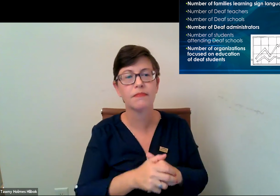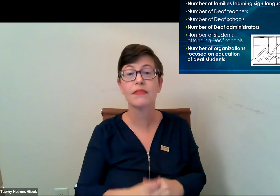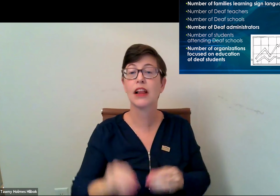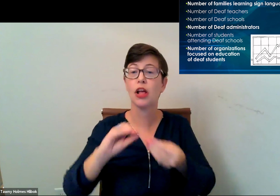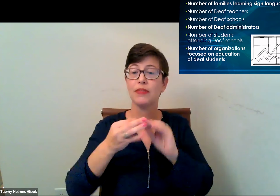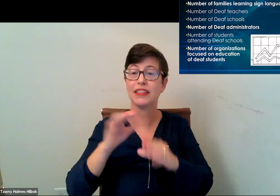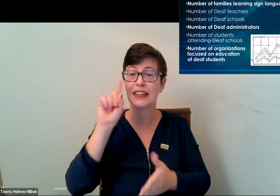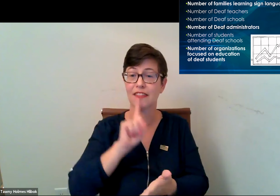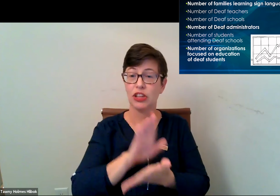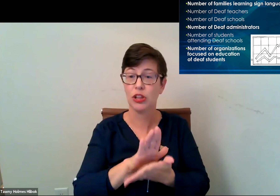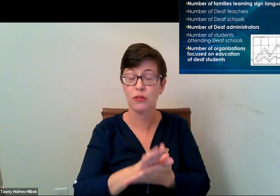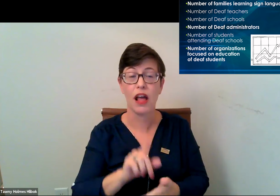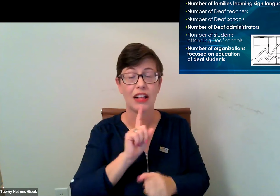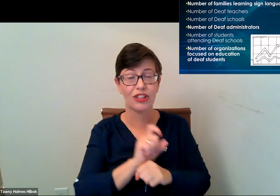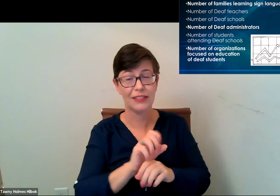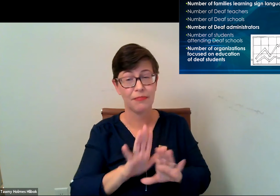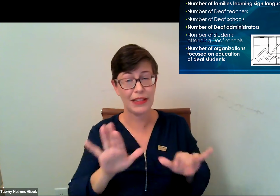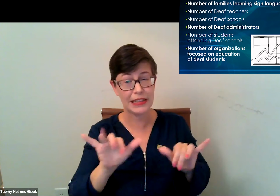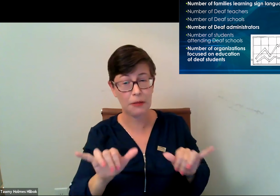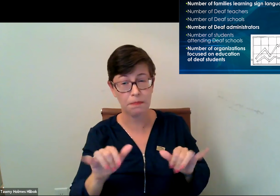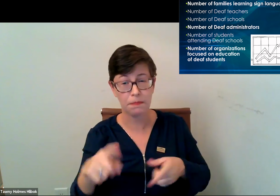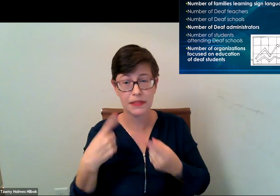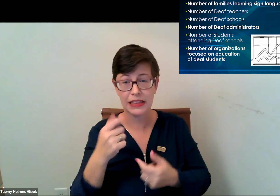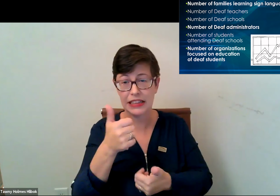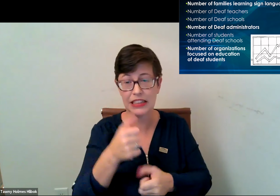So again, we need to get those numbers up also the number of deaf schools,